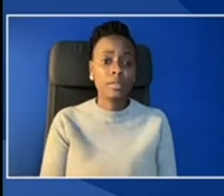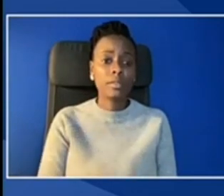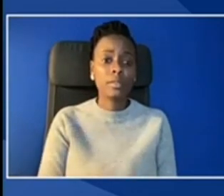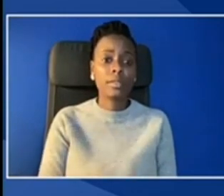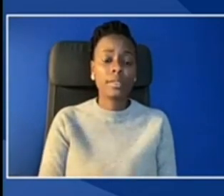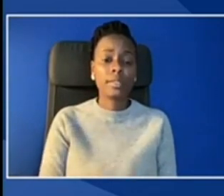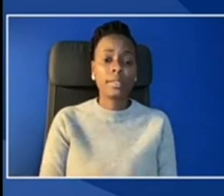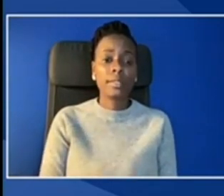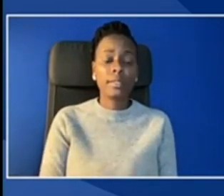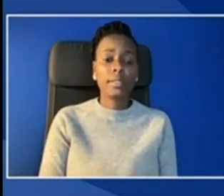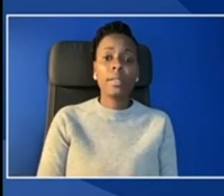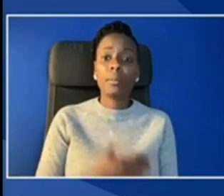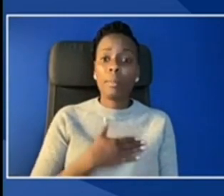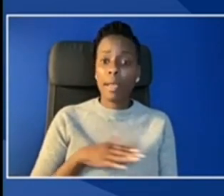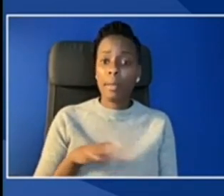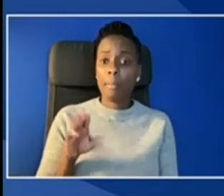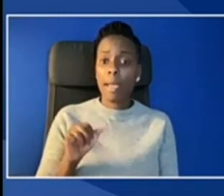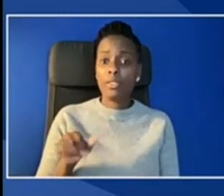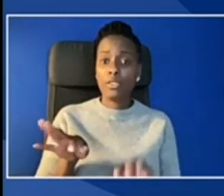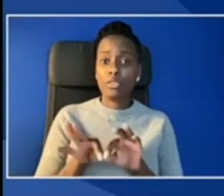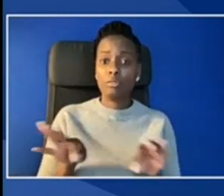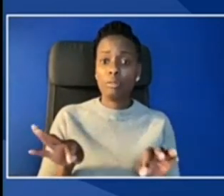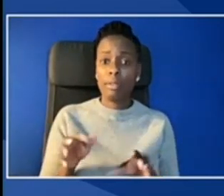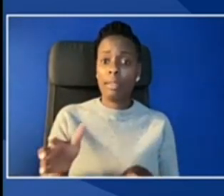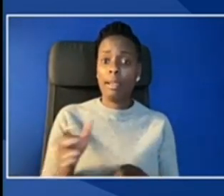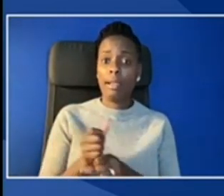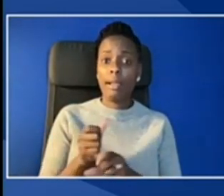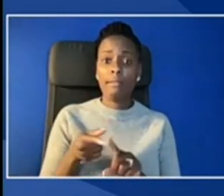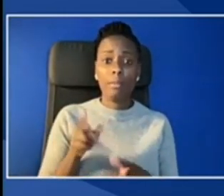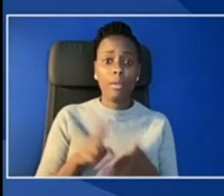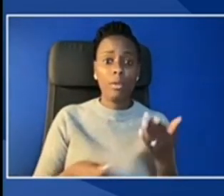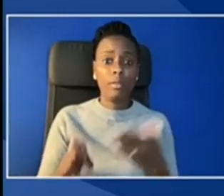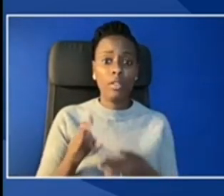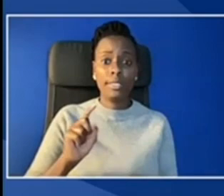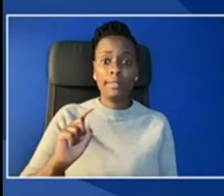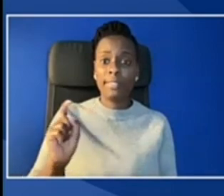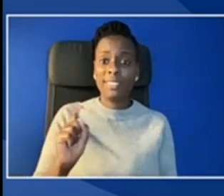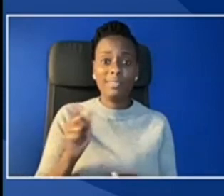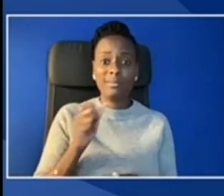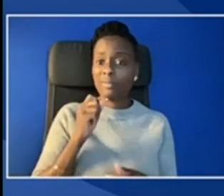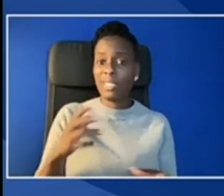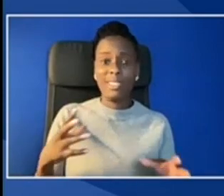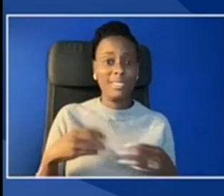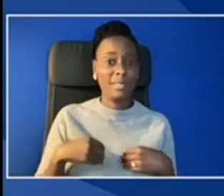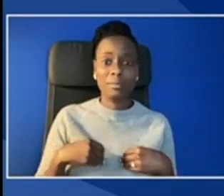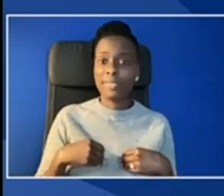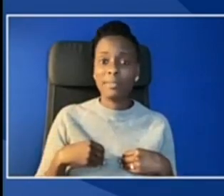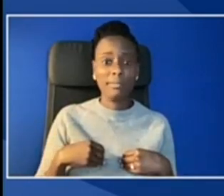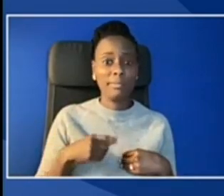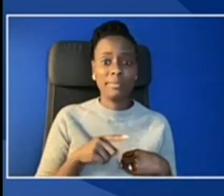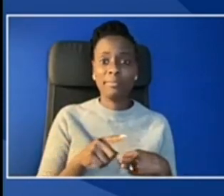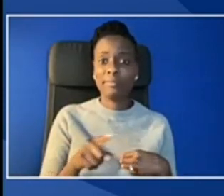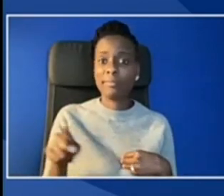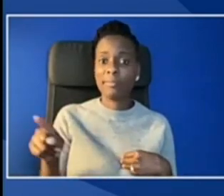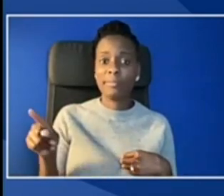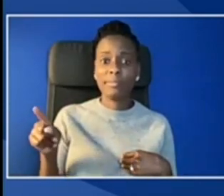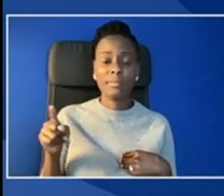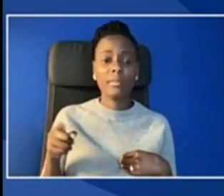Bachelor's degree that I obtained from University of Phoenix is not accepted. I have been passed up on many job